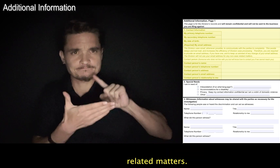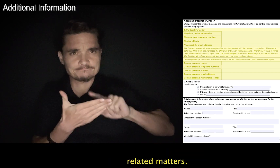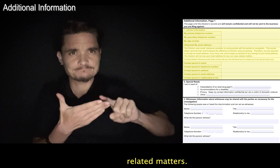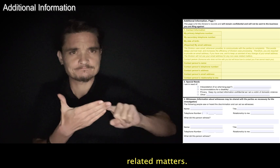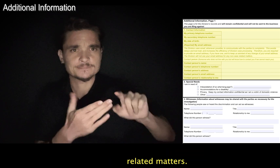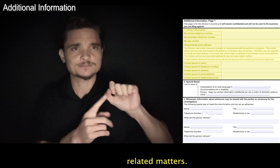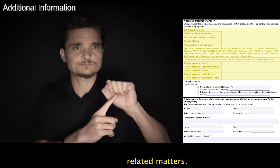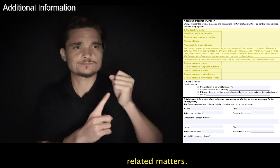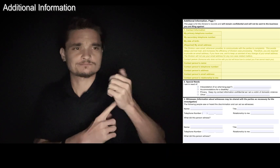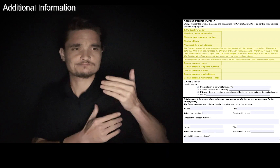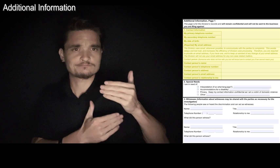related matters.